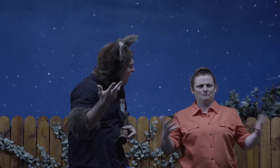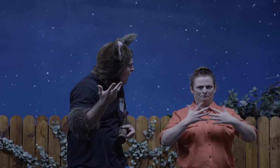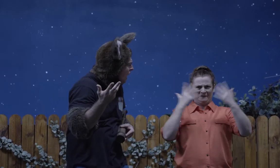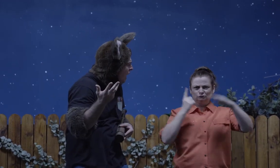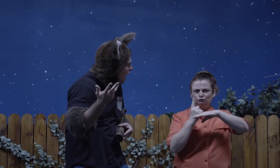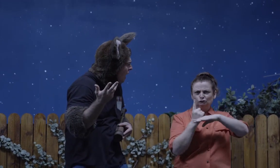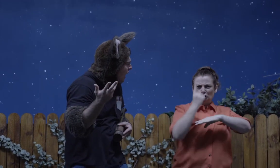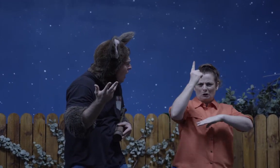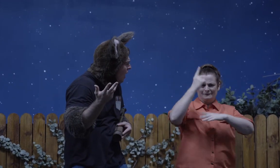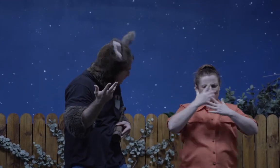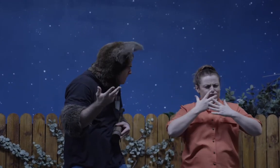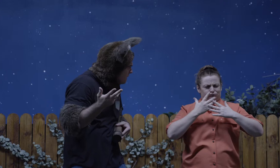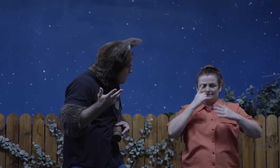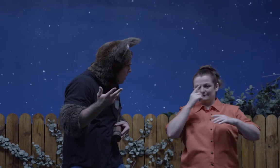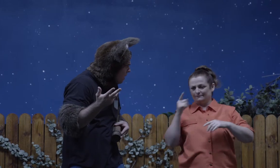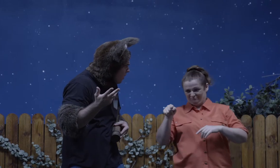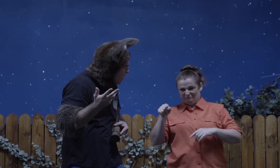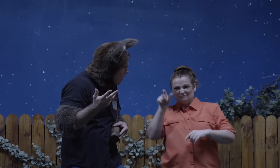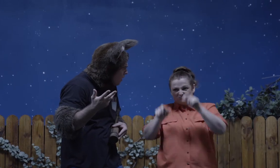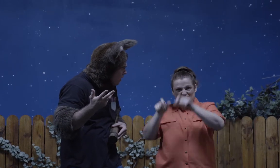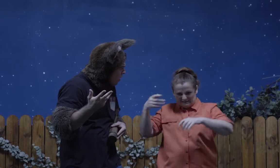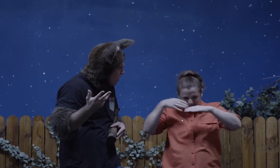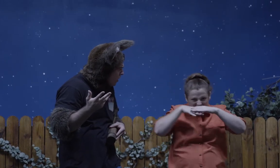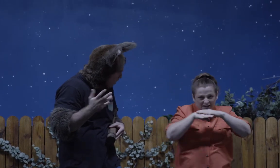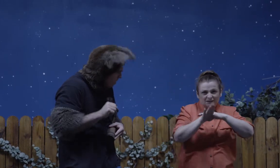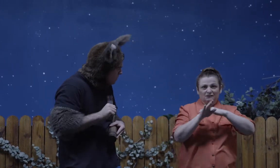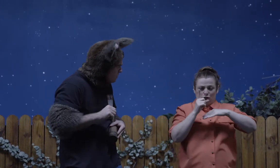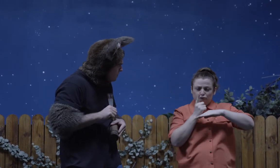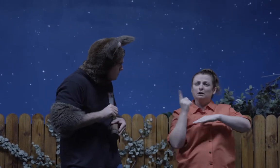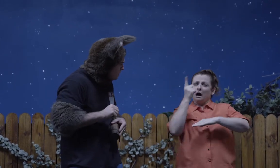In a big rocket! Those people rode in the rocket,